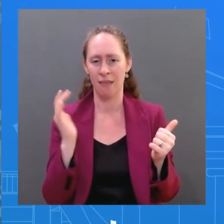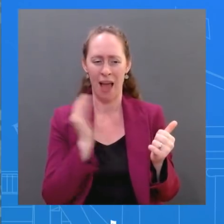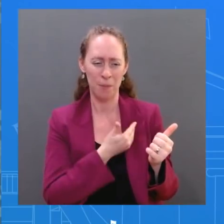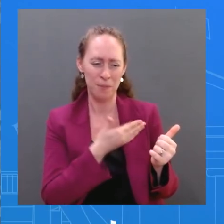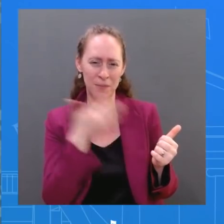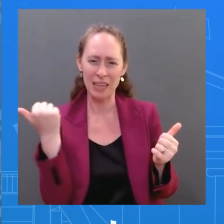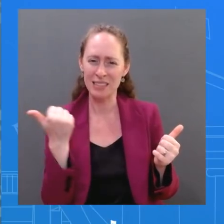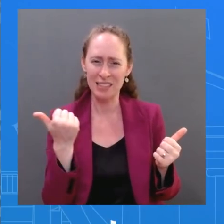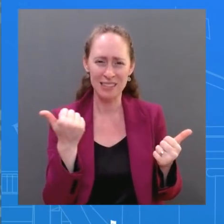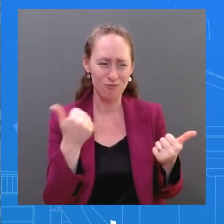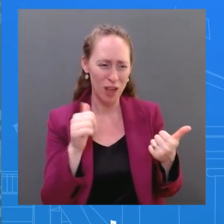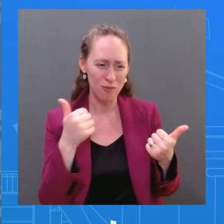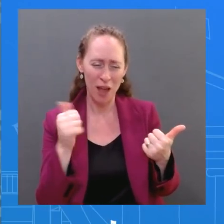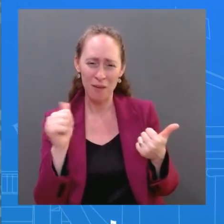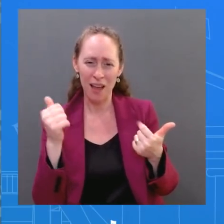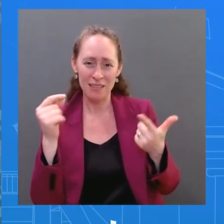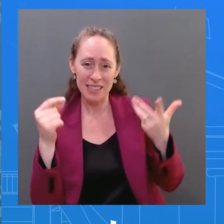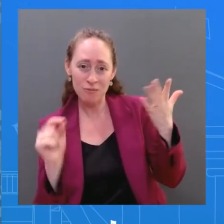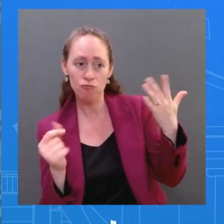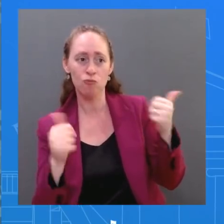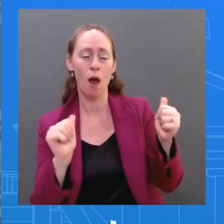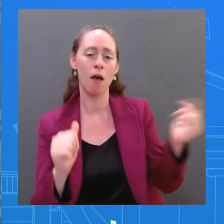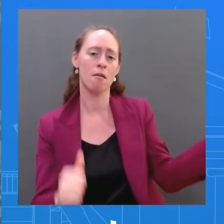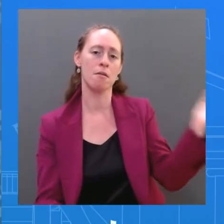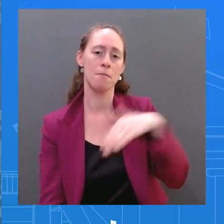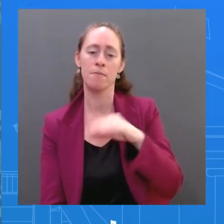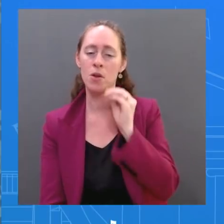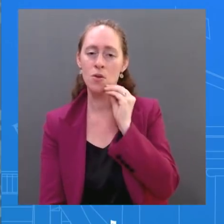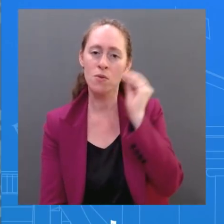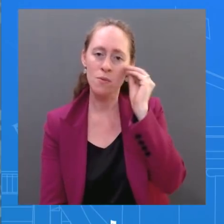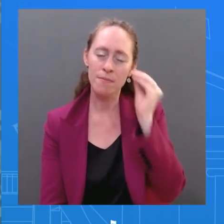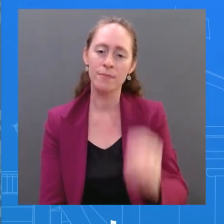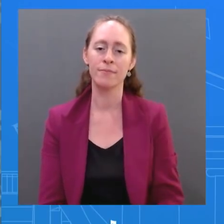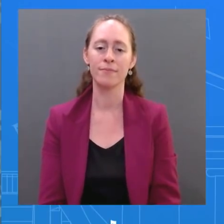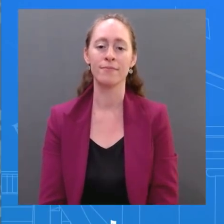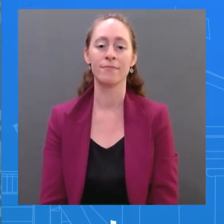Clearly, we cannot negotiate in public. That is not something that we're going to do.